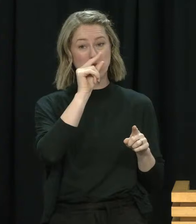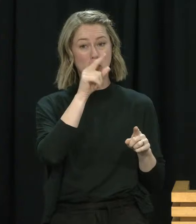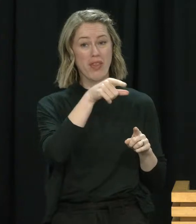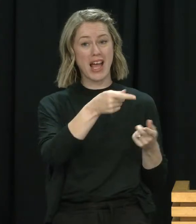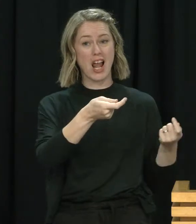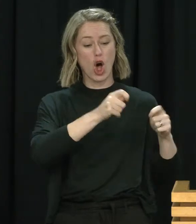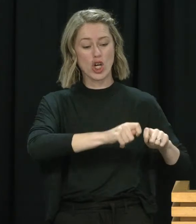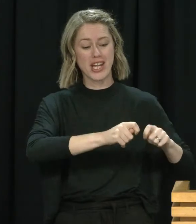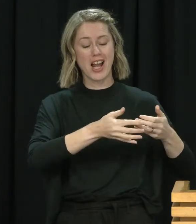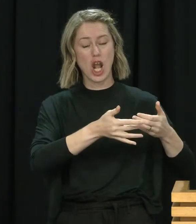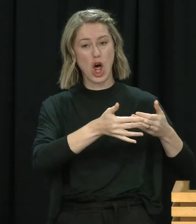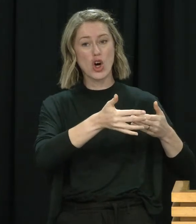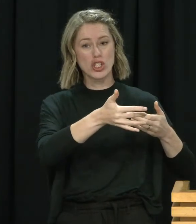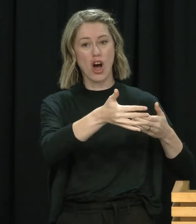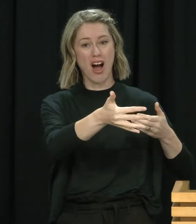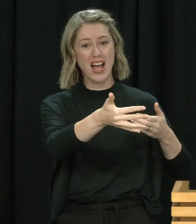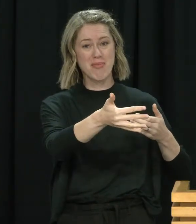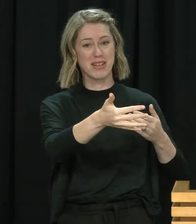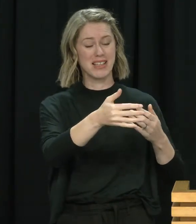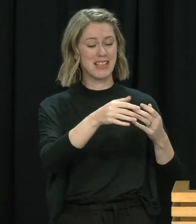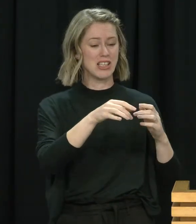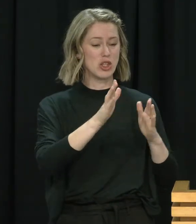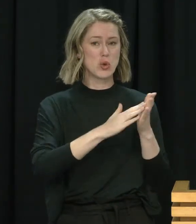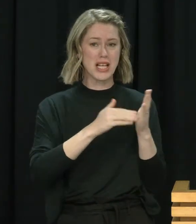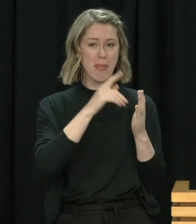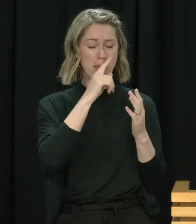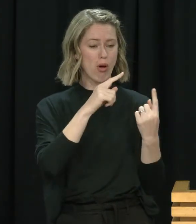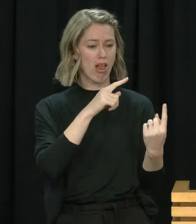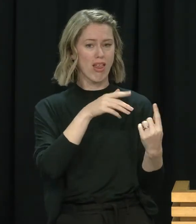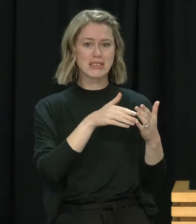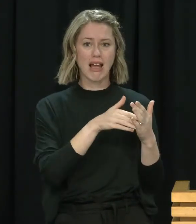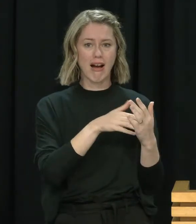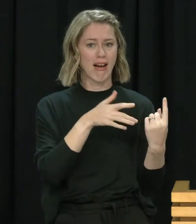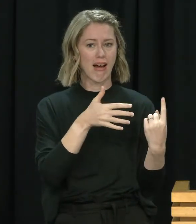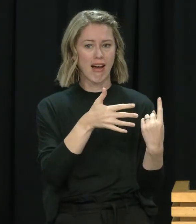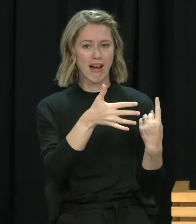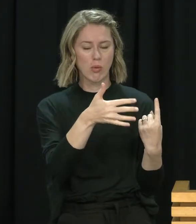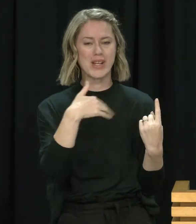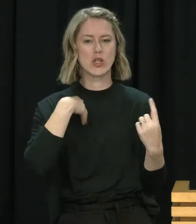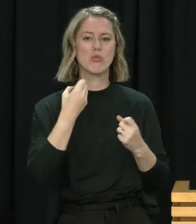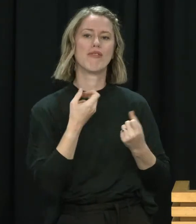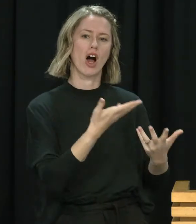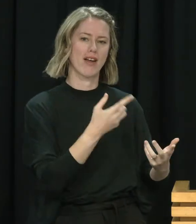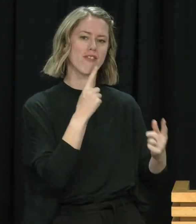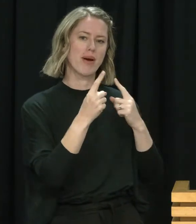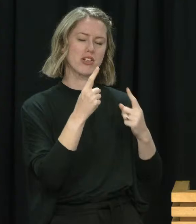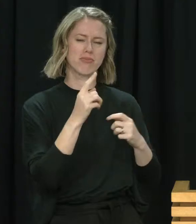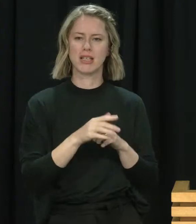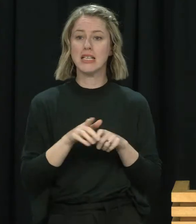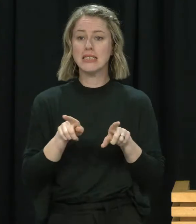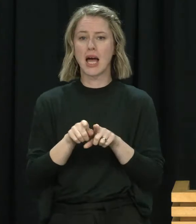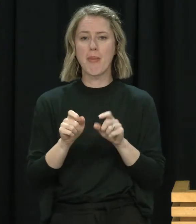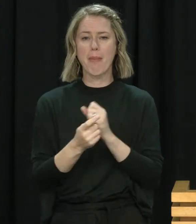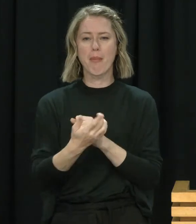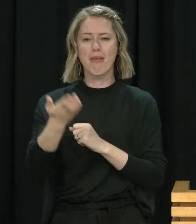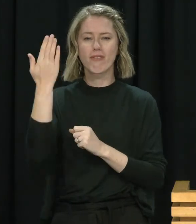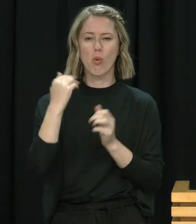able to return home to New Zealand in the event that this goes on for a significantly